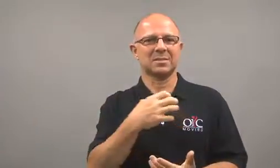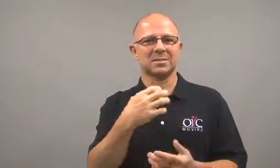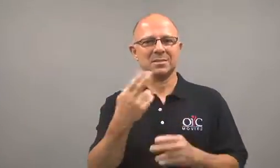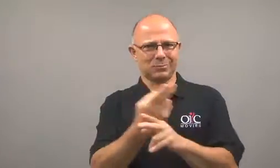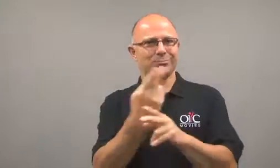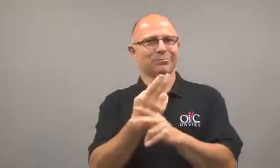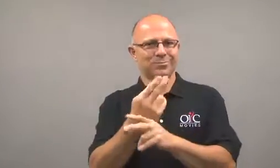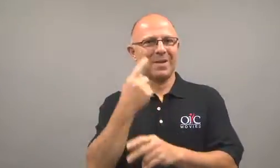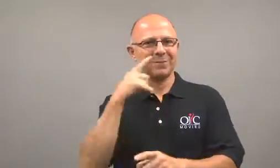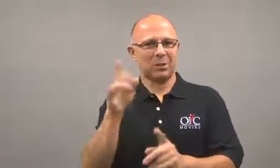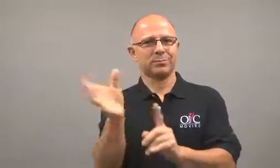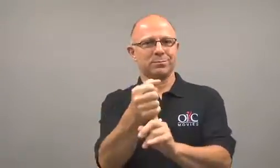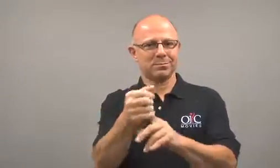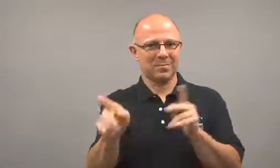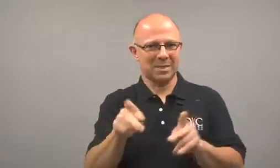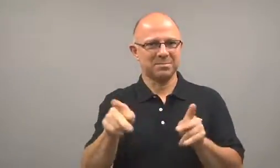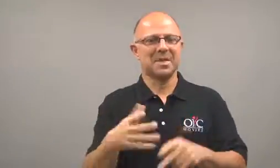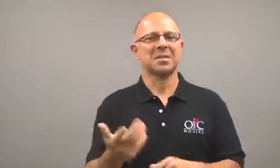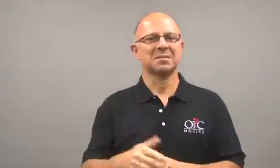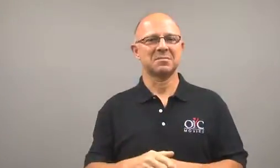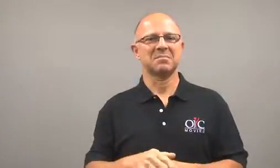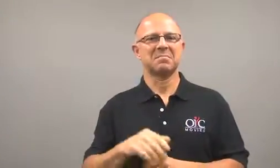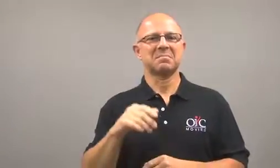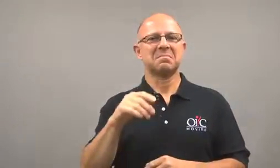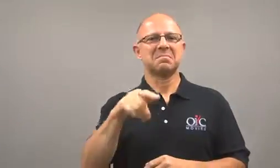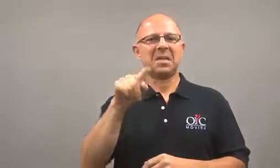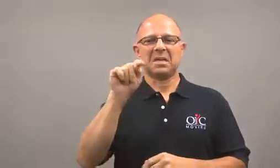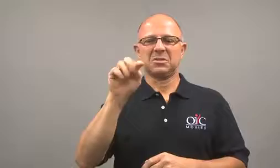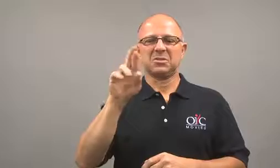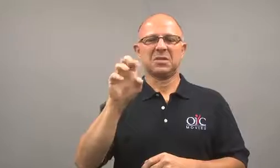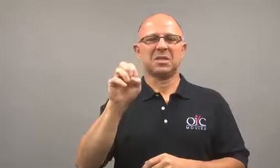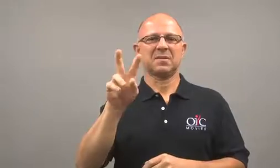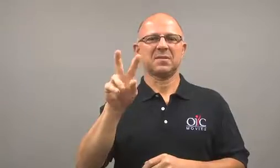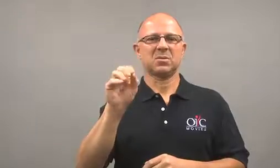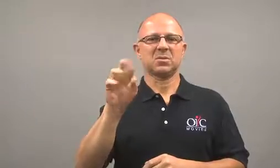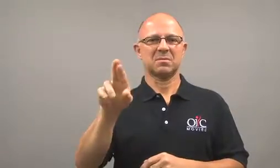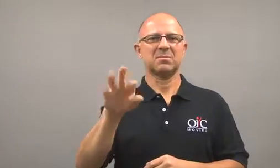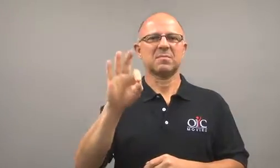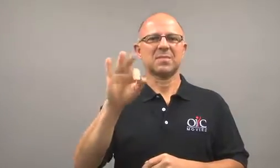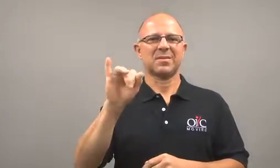now utilize this technology to catch people.